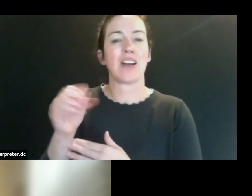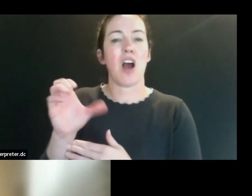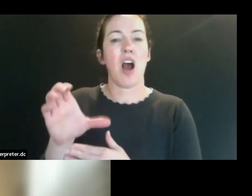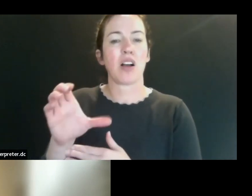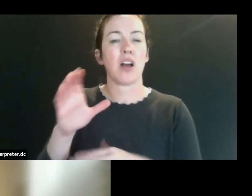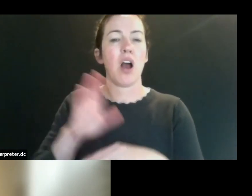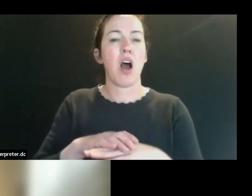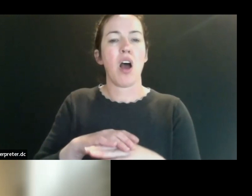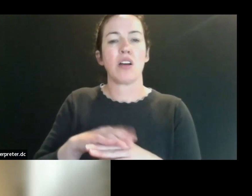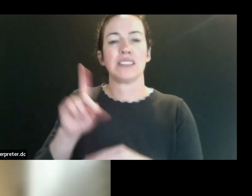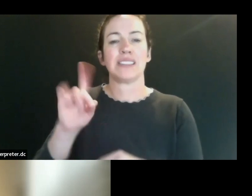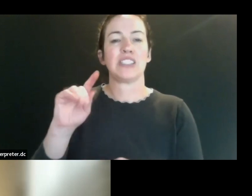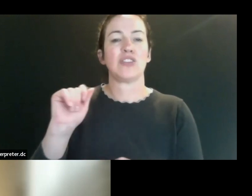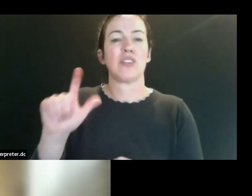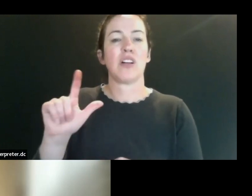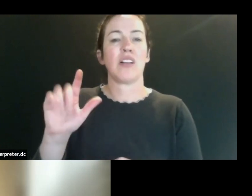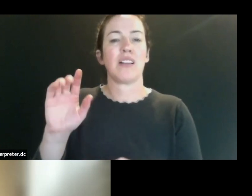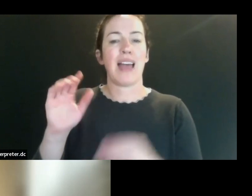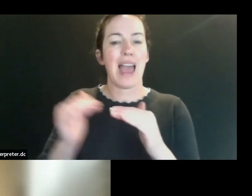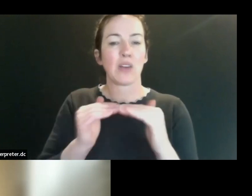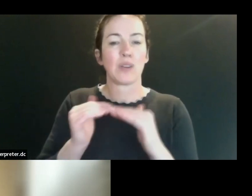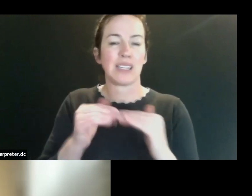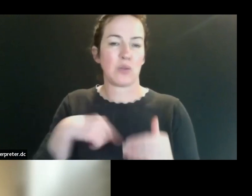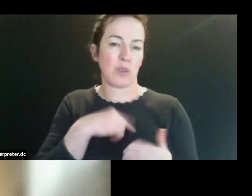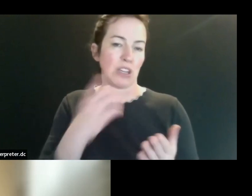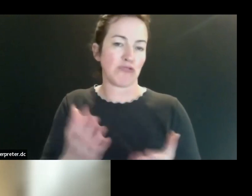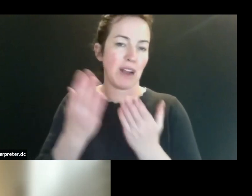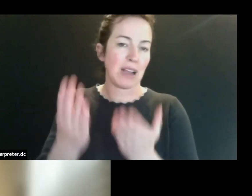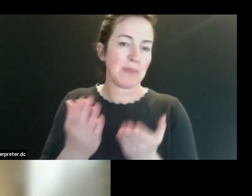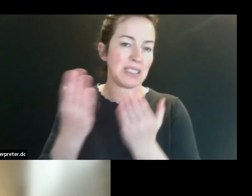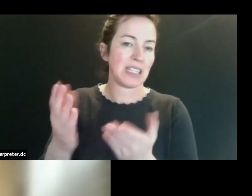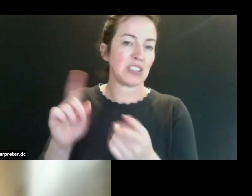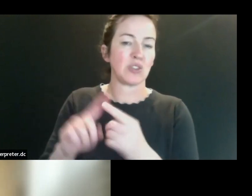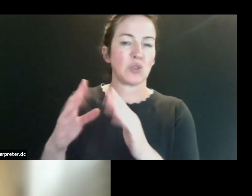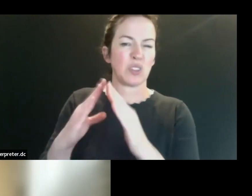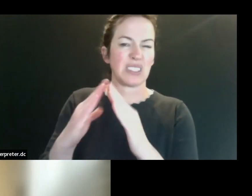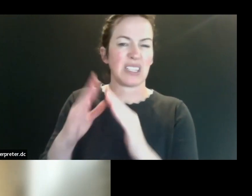And we made a number of recommendations to the city and I'll cherry pick a few that I